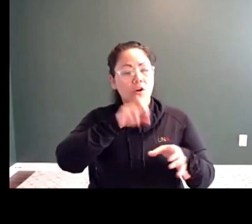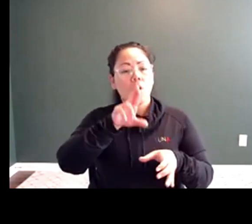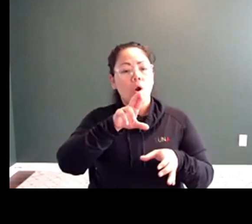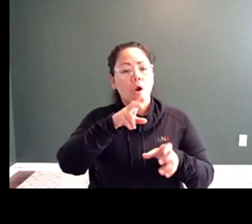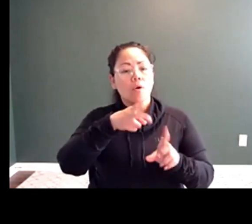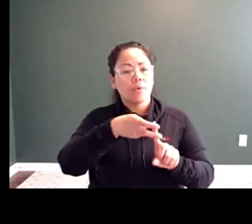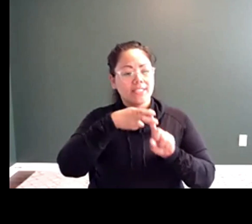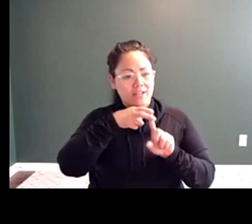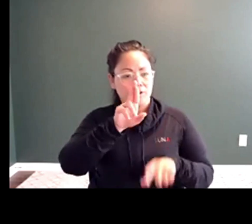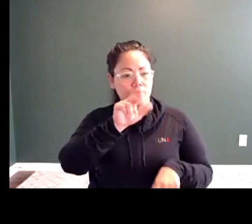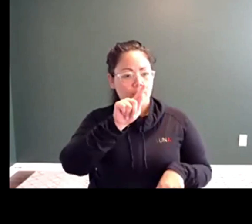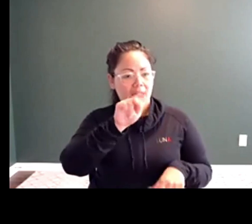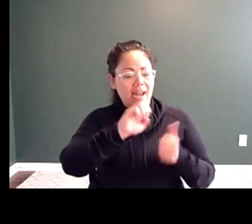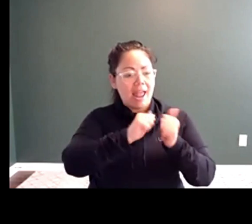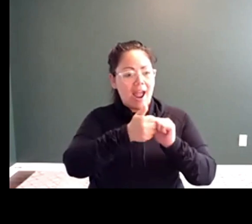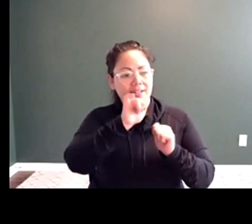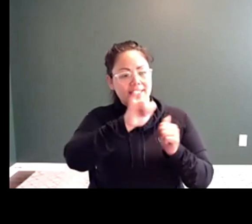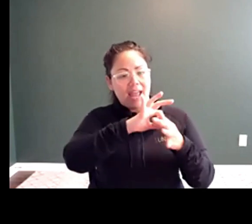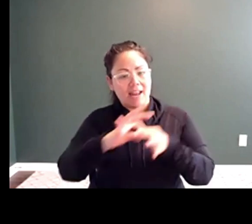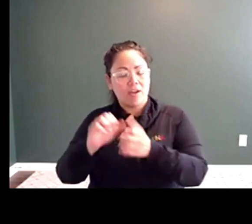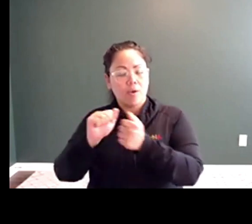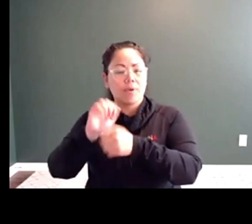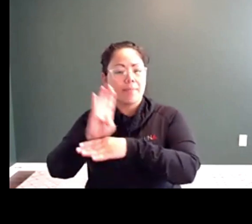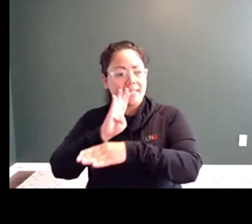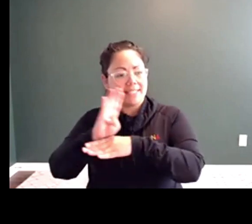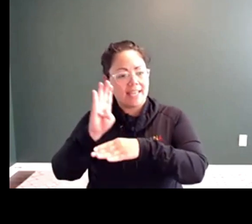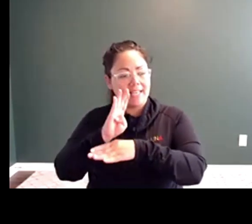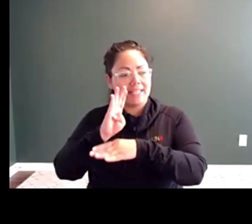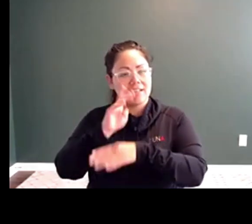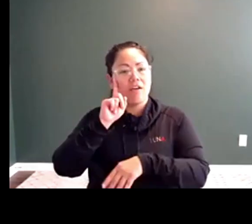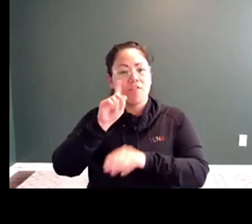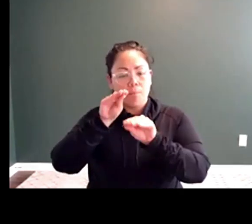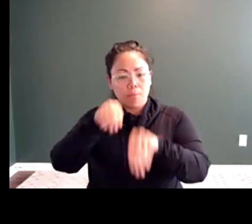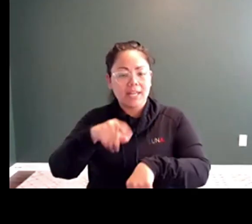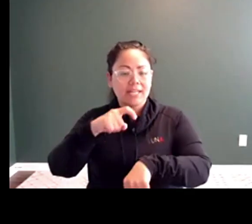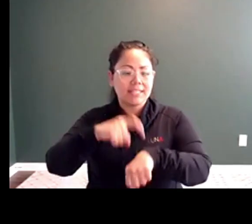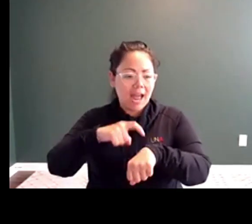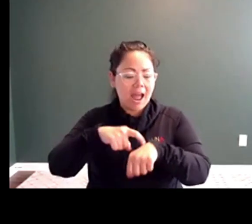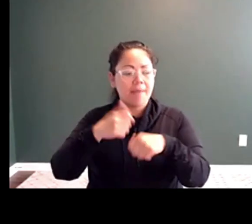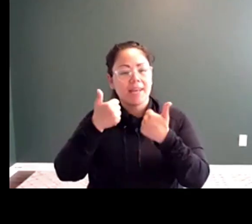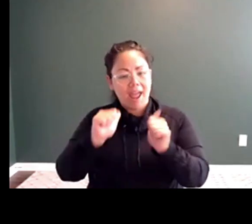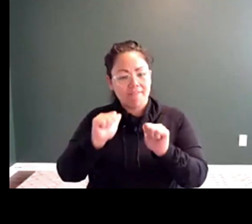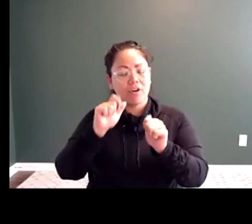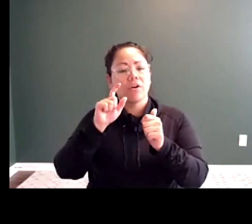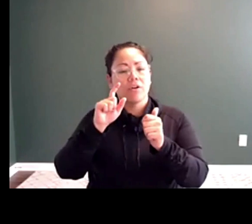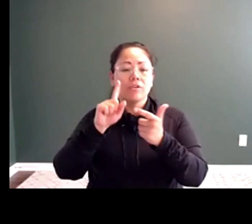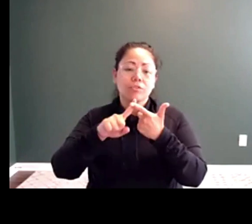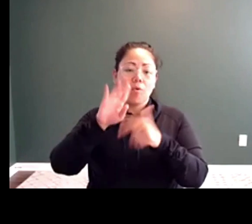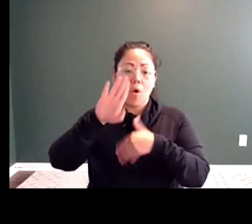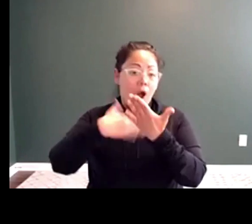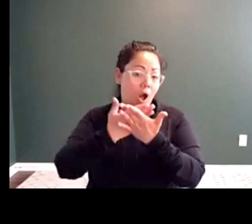So how does that correlate to the business case for putting the time and effort into all essentially all the work that you're doing?